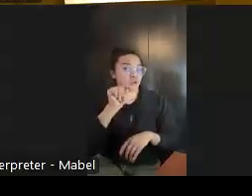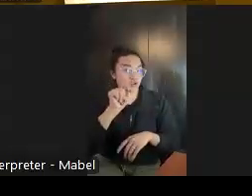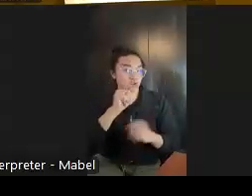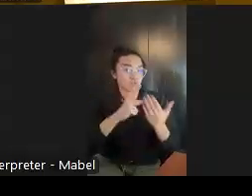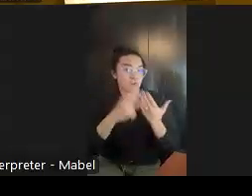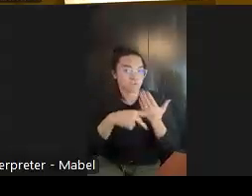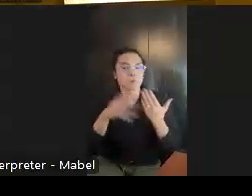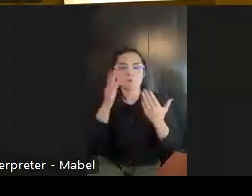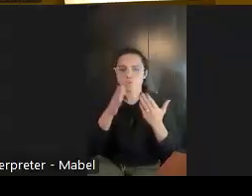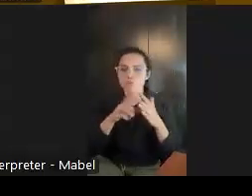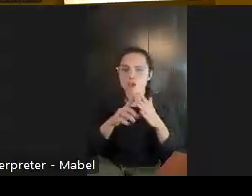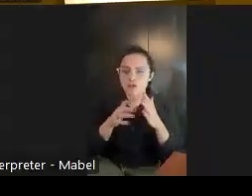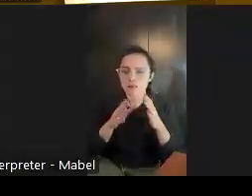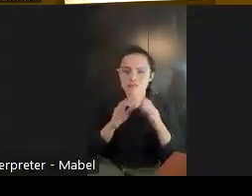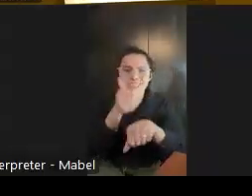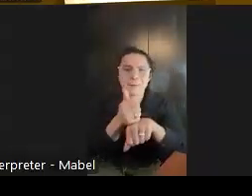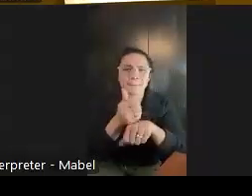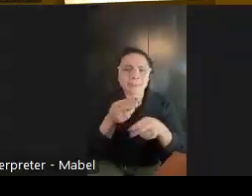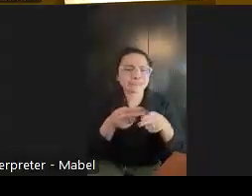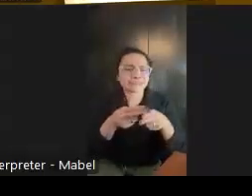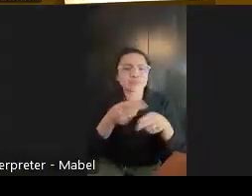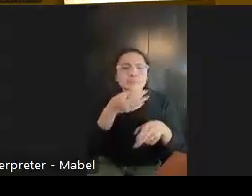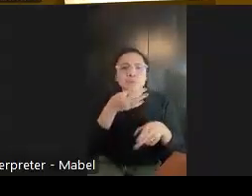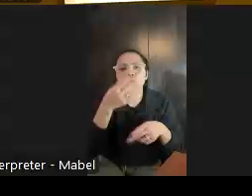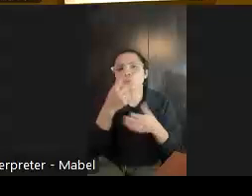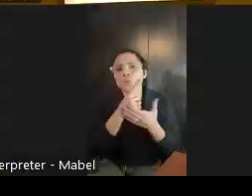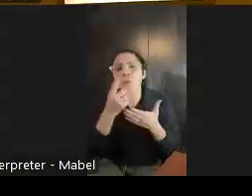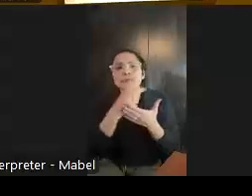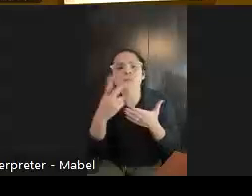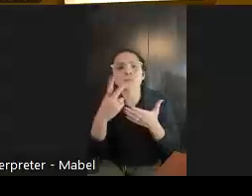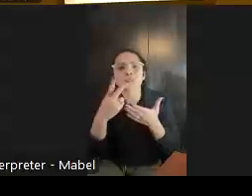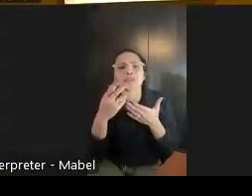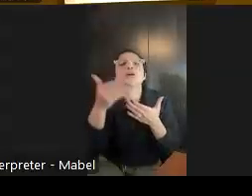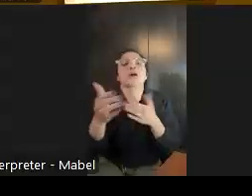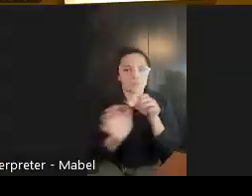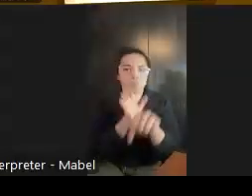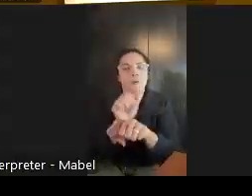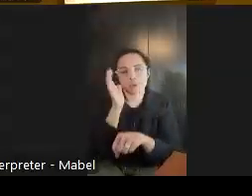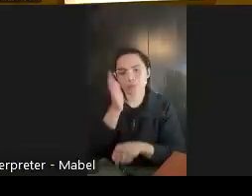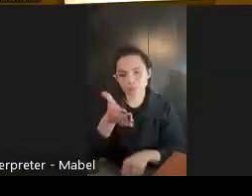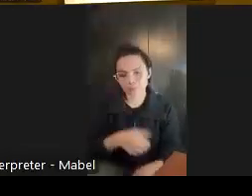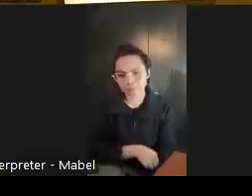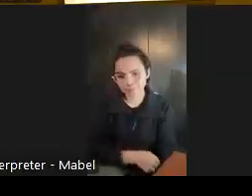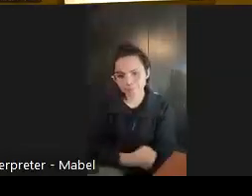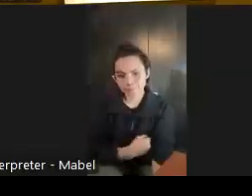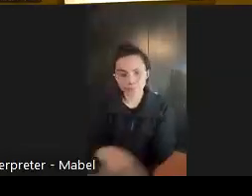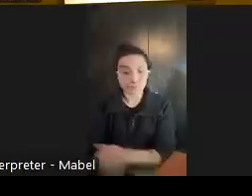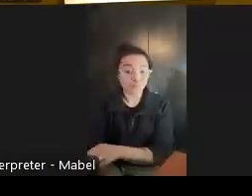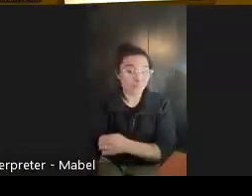one to two weeks depending on the the volume in the community so our eligibility is very similar